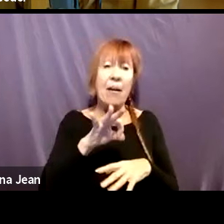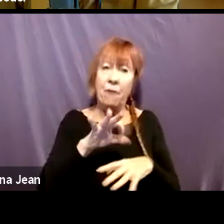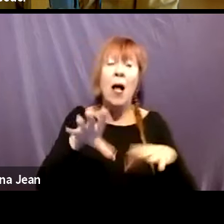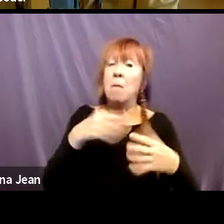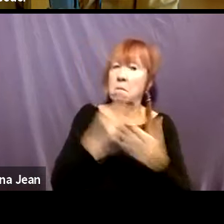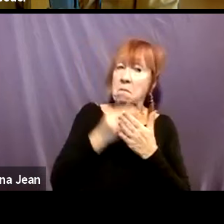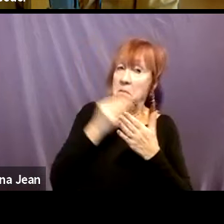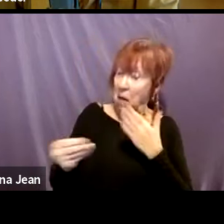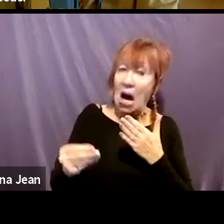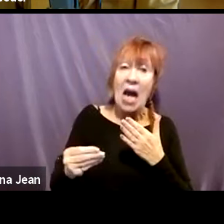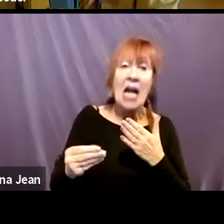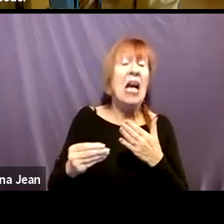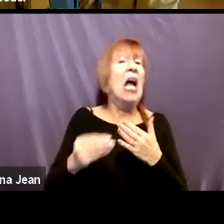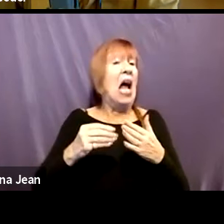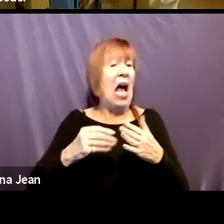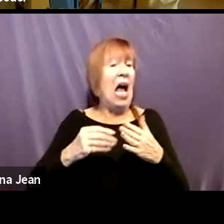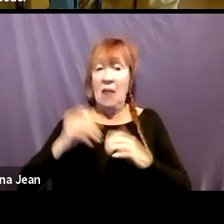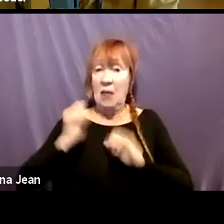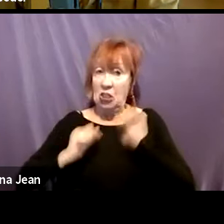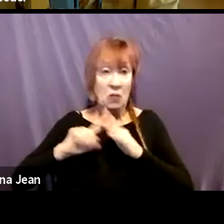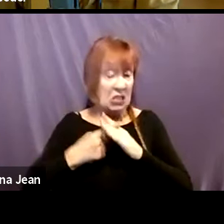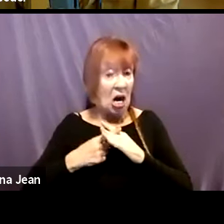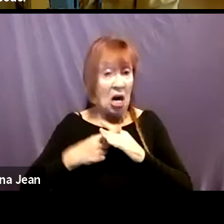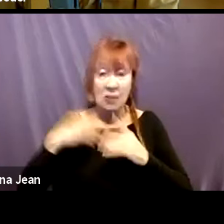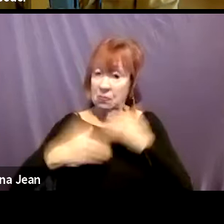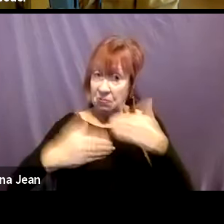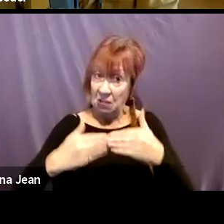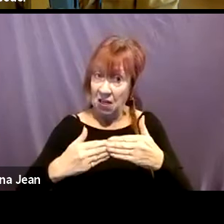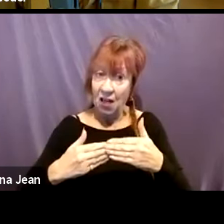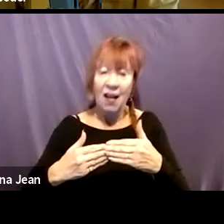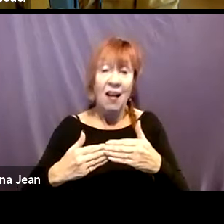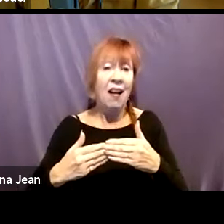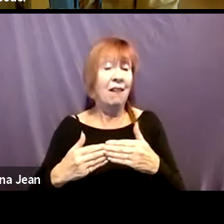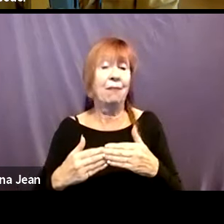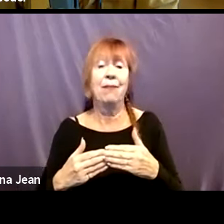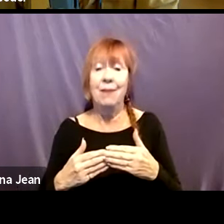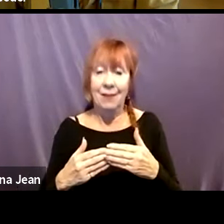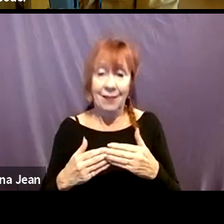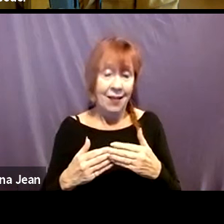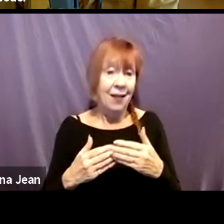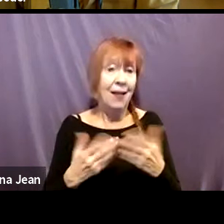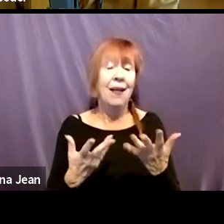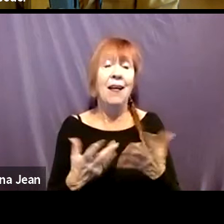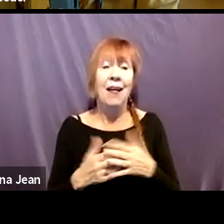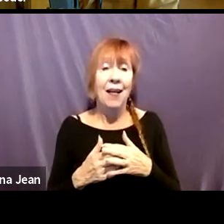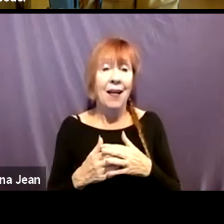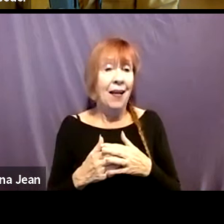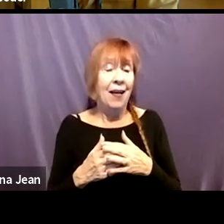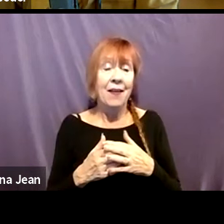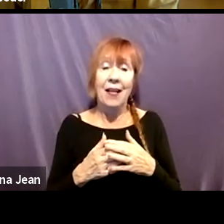I know some friends that have actually written like, "I've written three seasons of a show", and I'm like, "Ah, poor you", 'cause once it gets picked up,